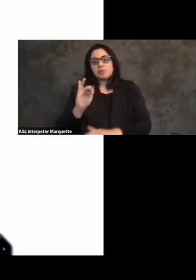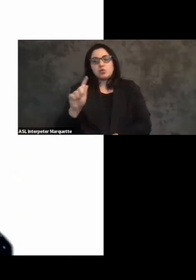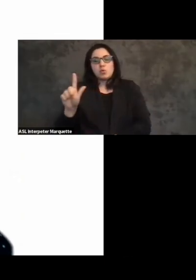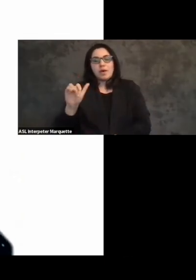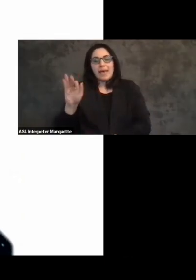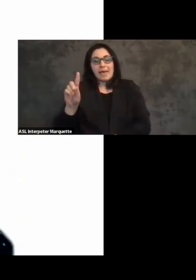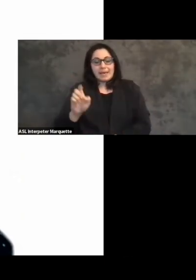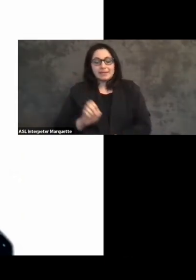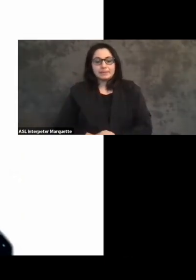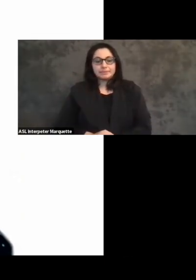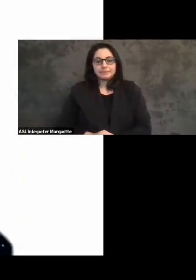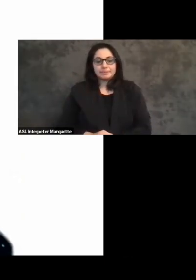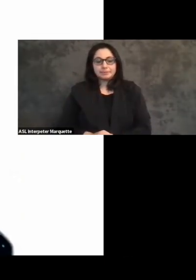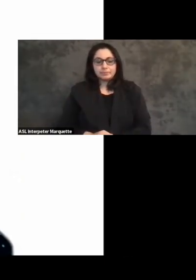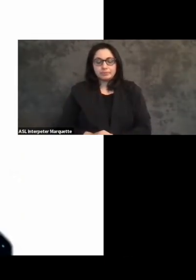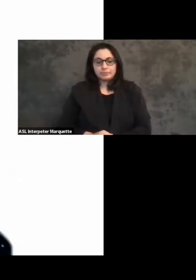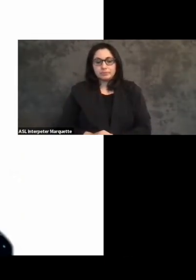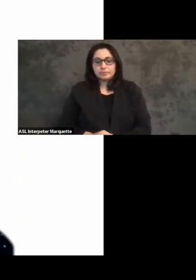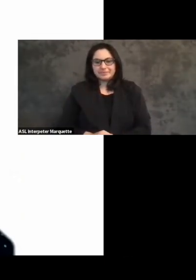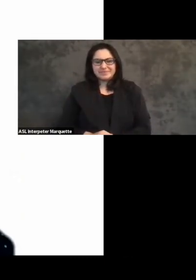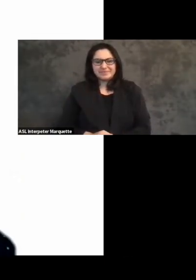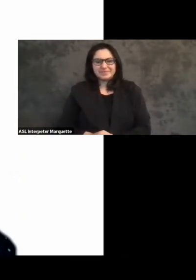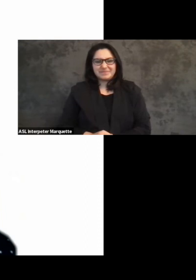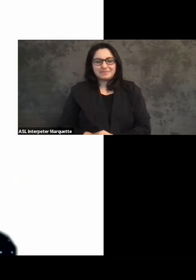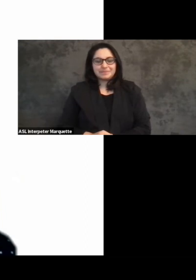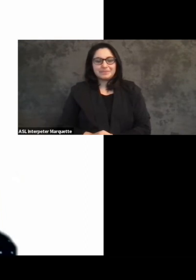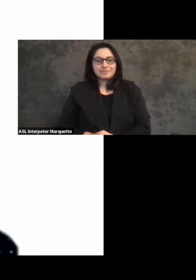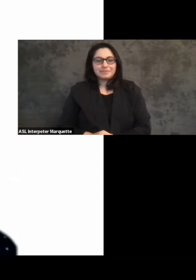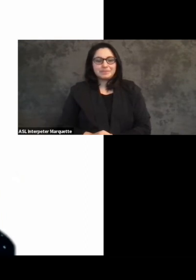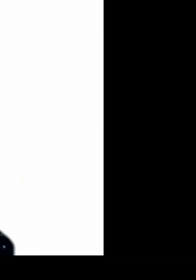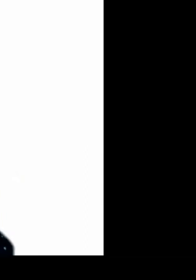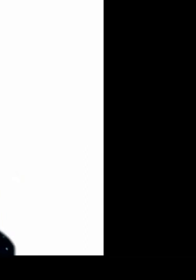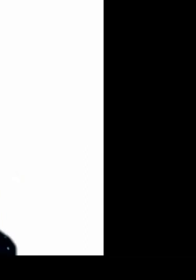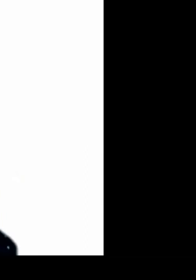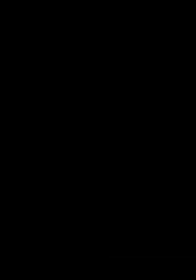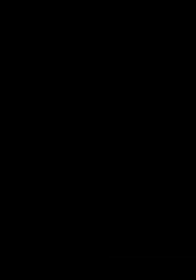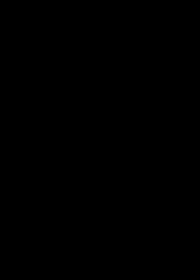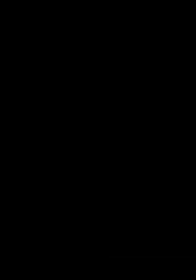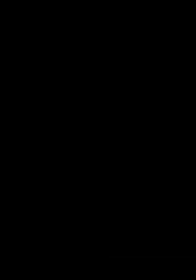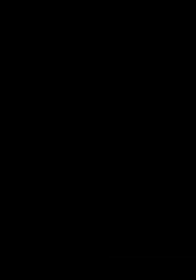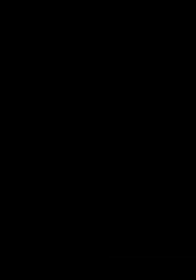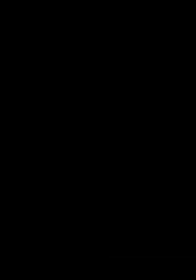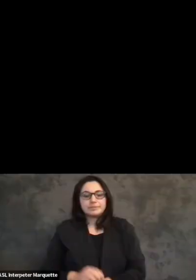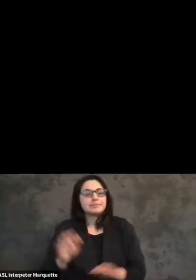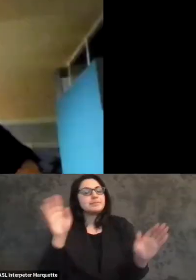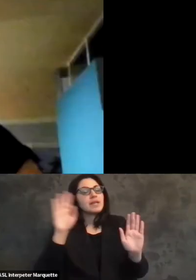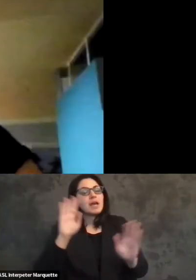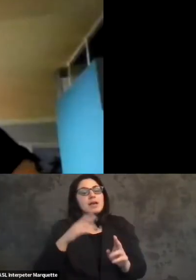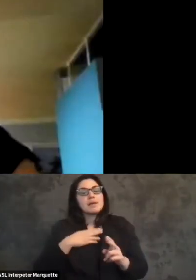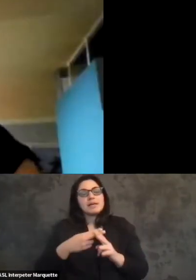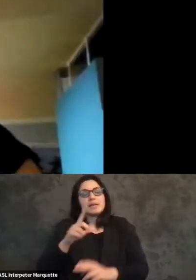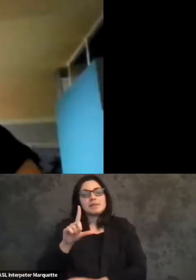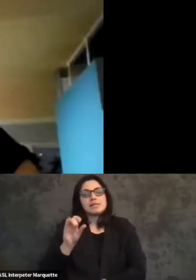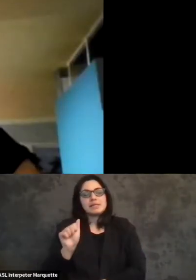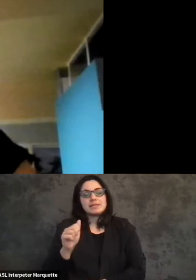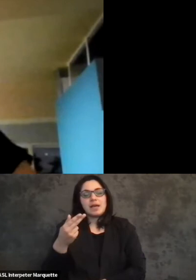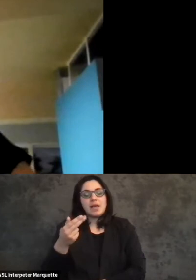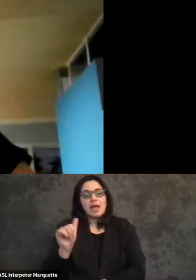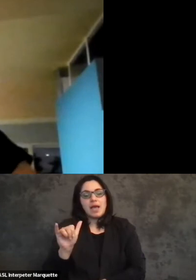harm reduction and mutual aid. So, if we could have Lisa's there she is.